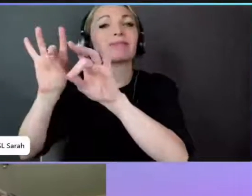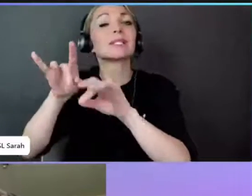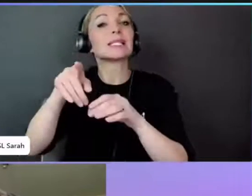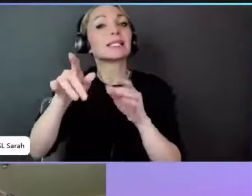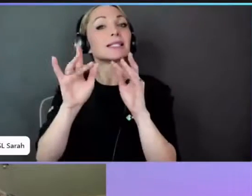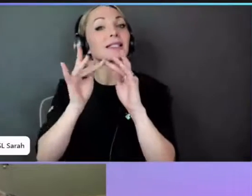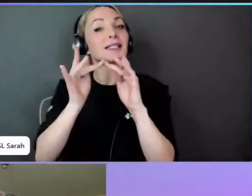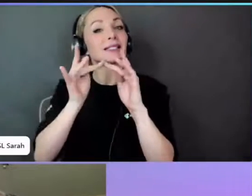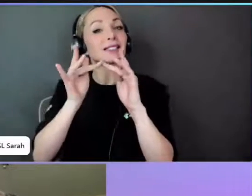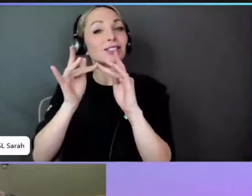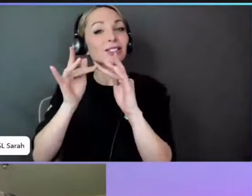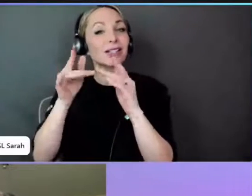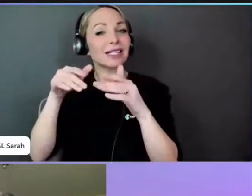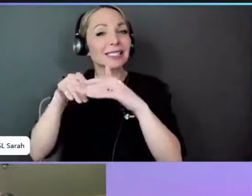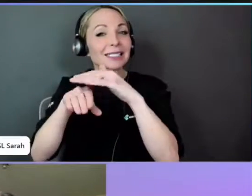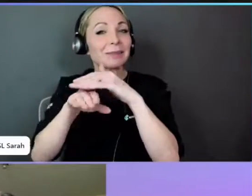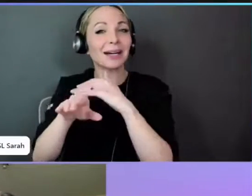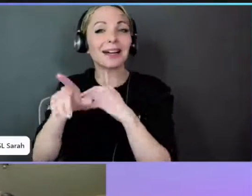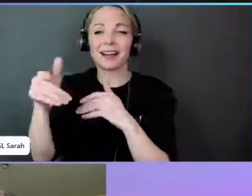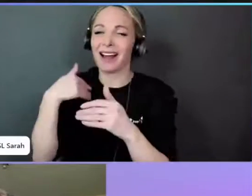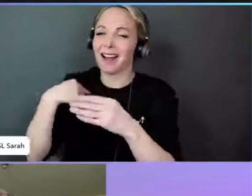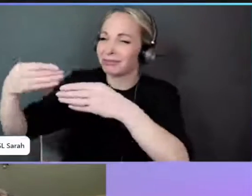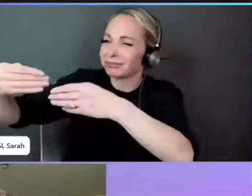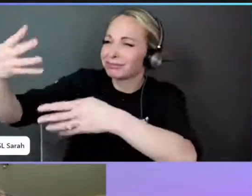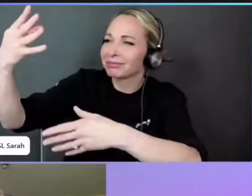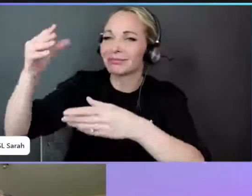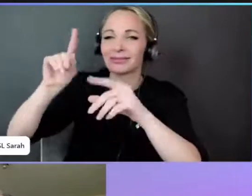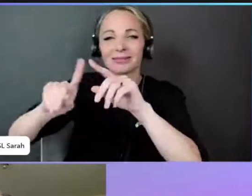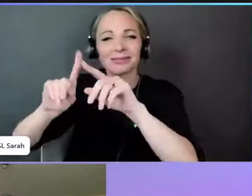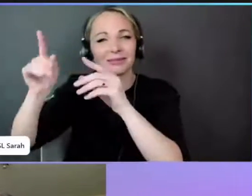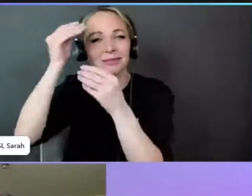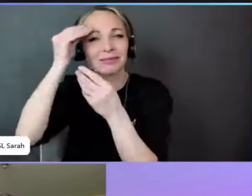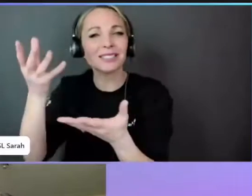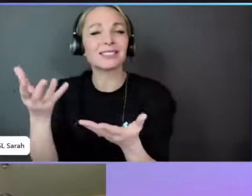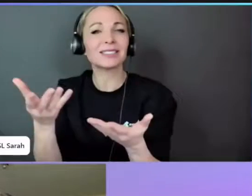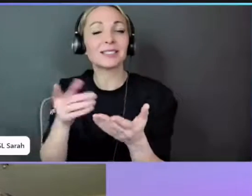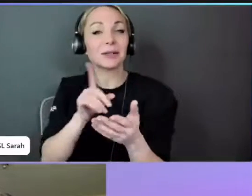Our goal with the technology is allowing users to super easily and efficiently tell